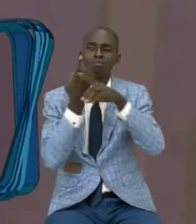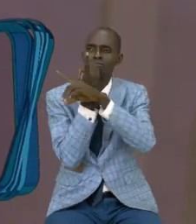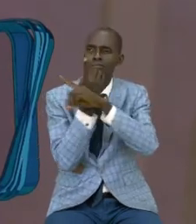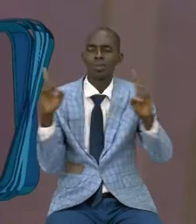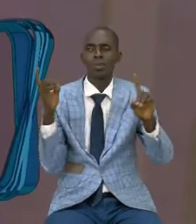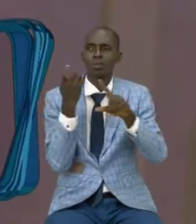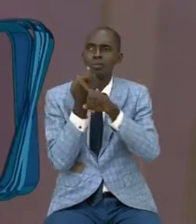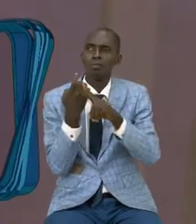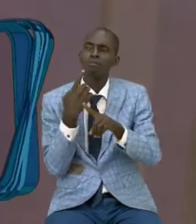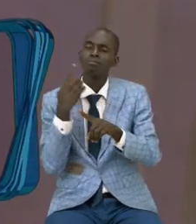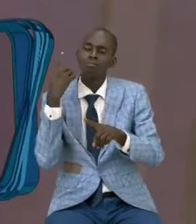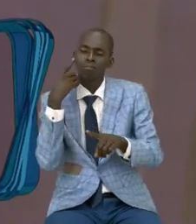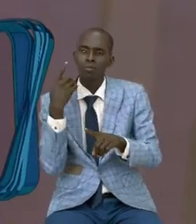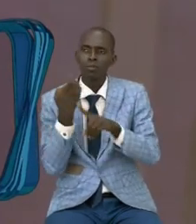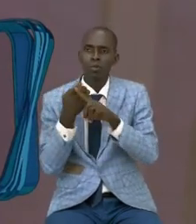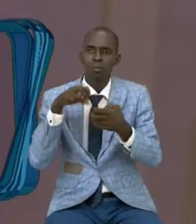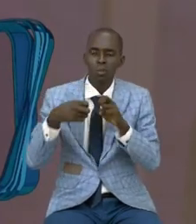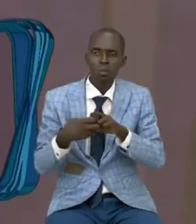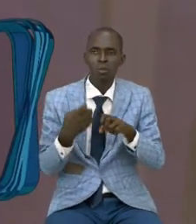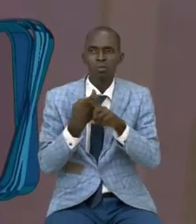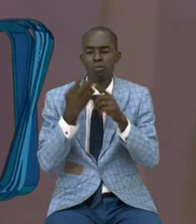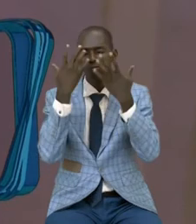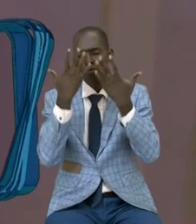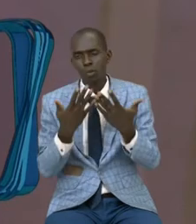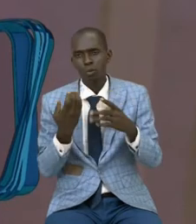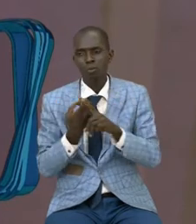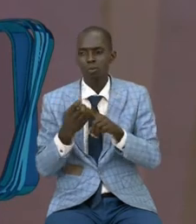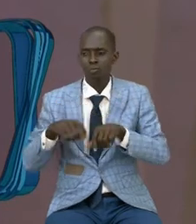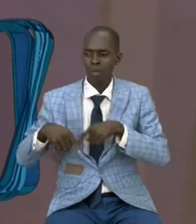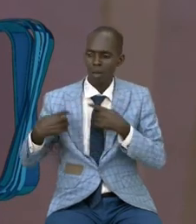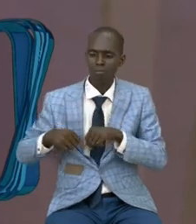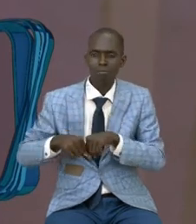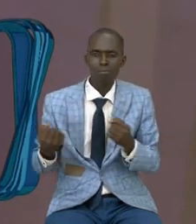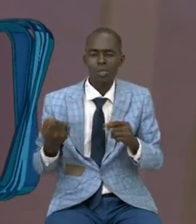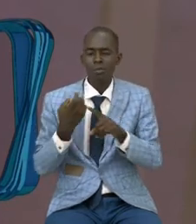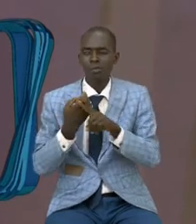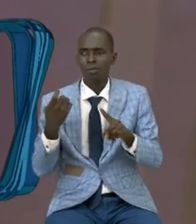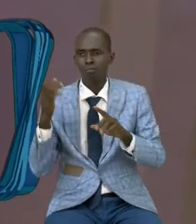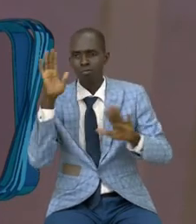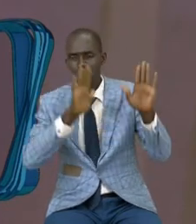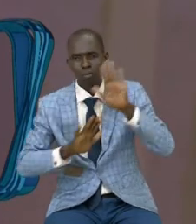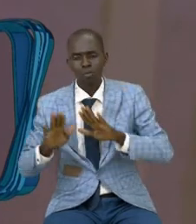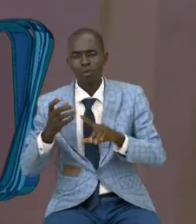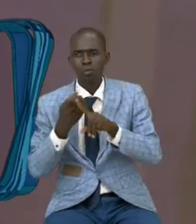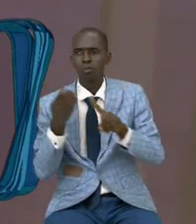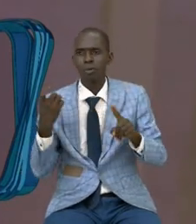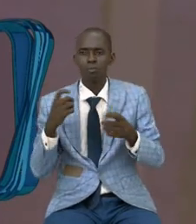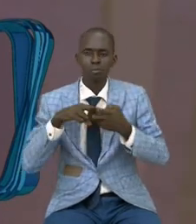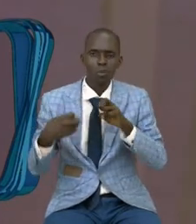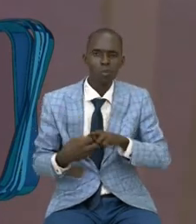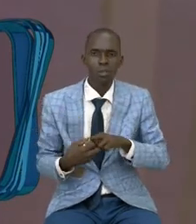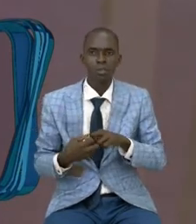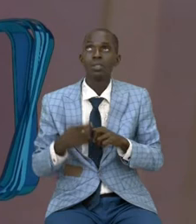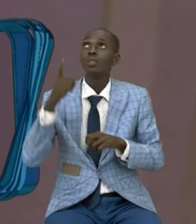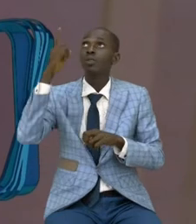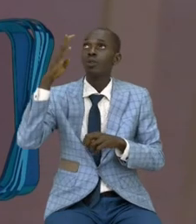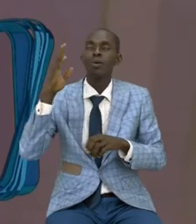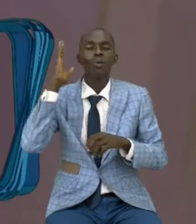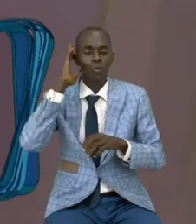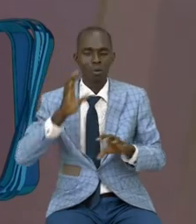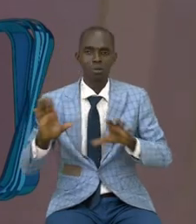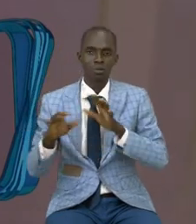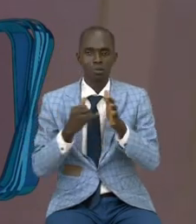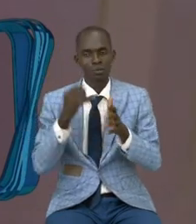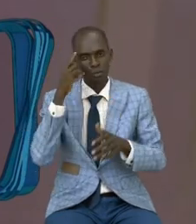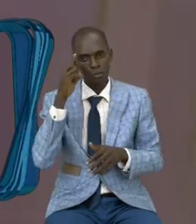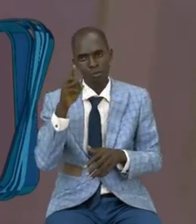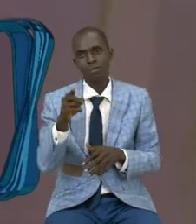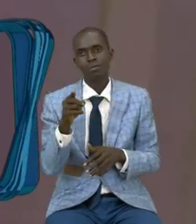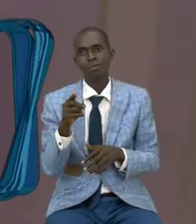he will do it he will do it the lord will do it almighty god we do it the healer is here